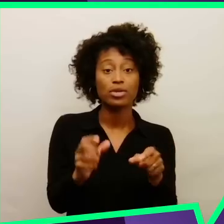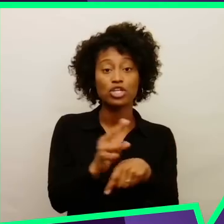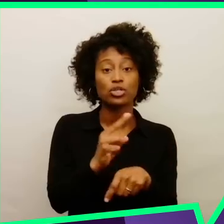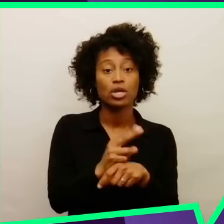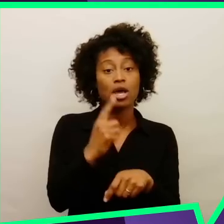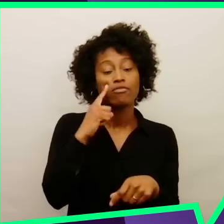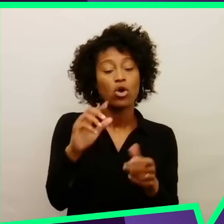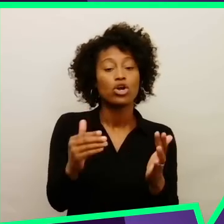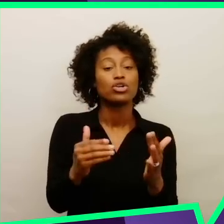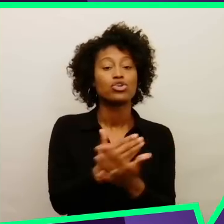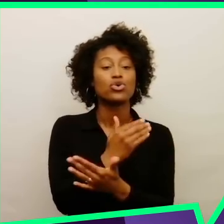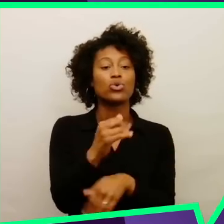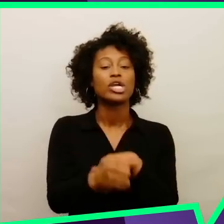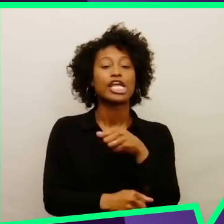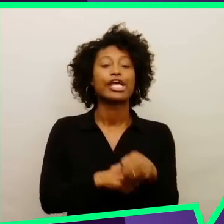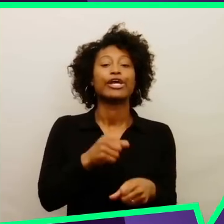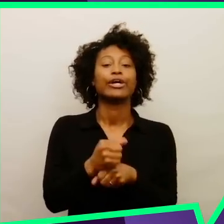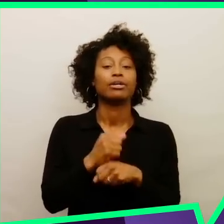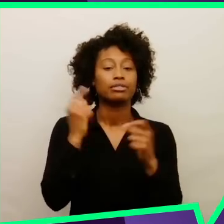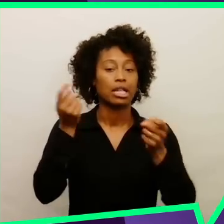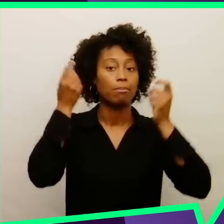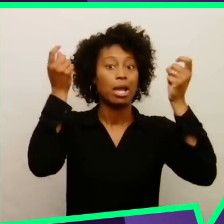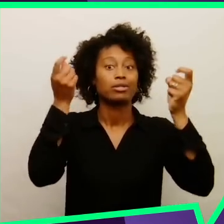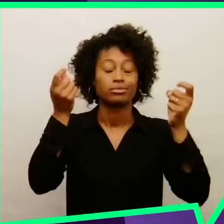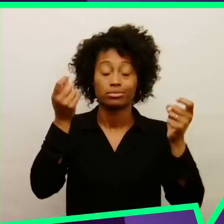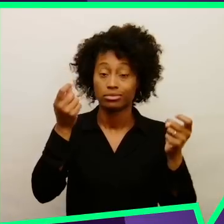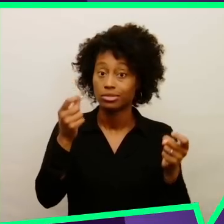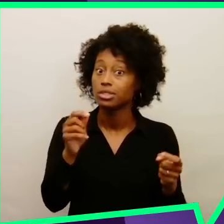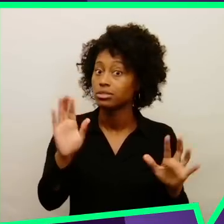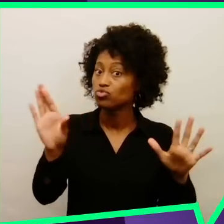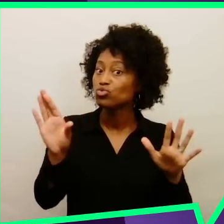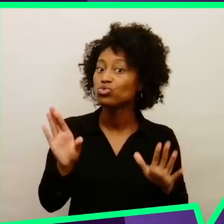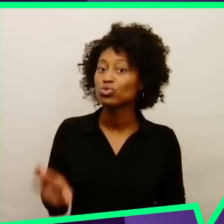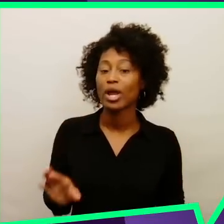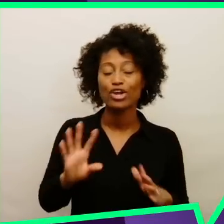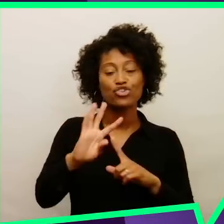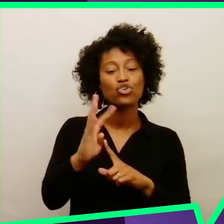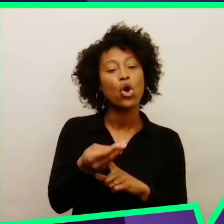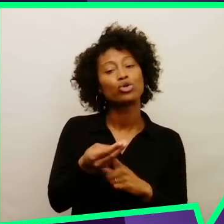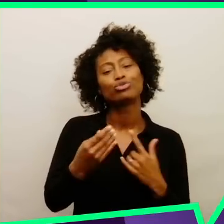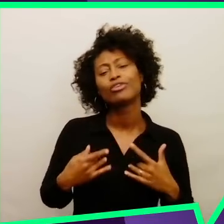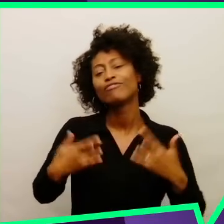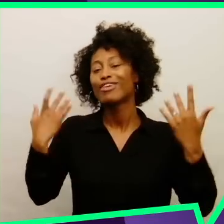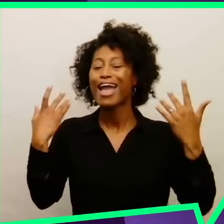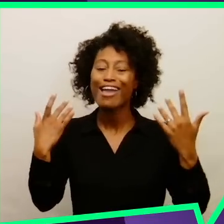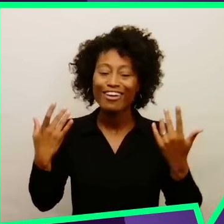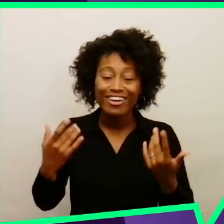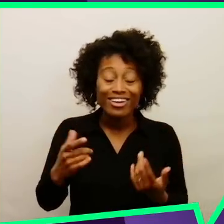use a lot in New Year's celebrations. It's a really great cultural affair